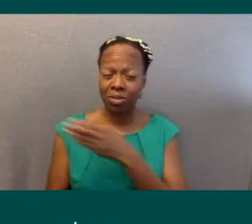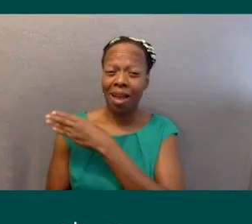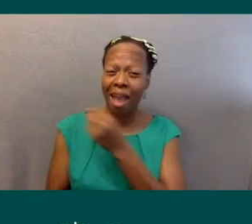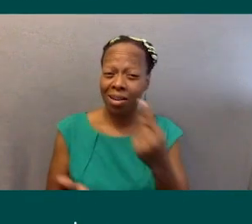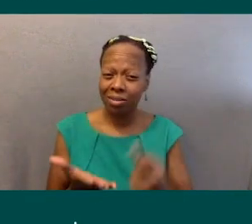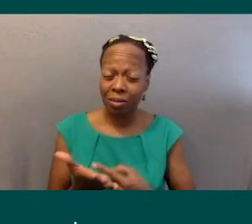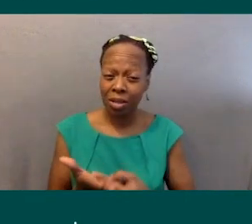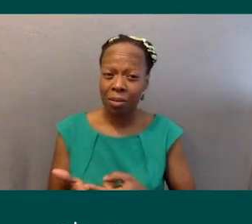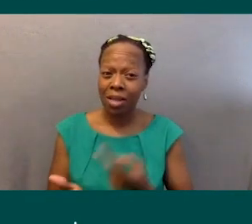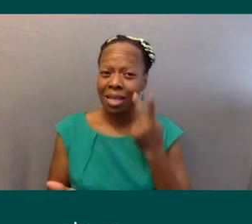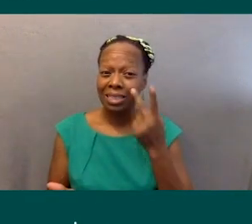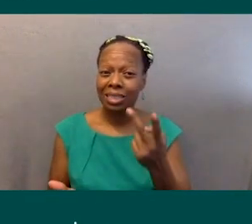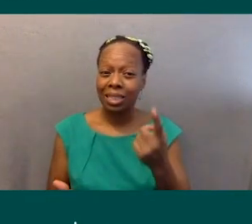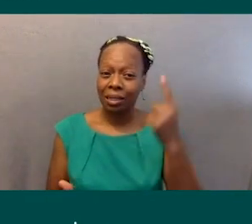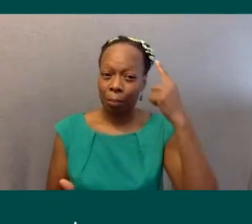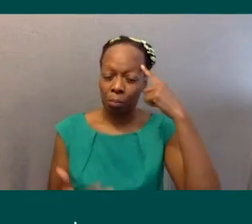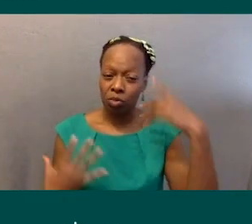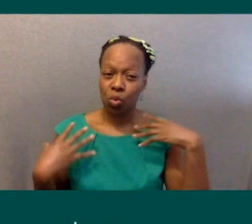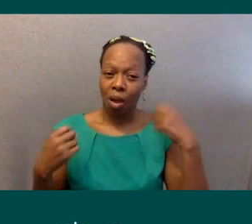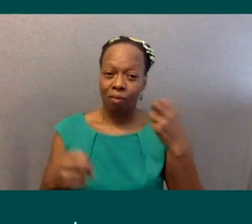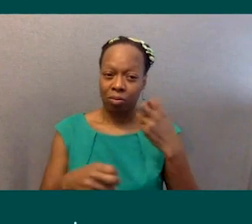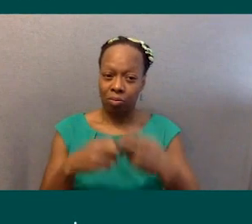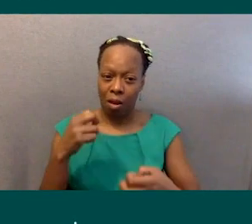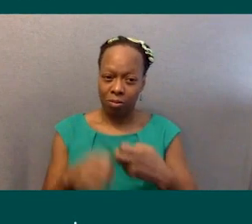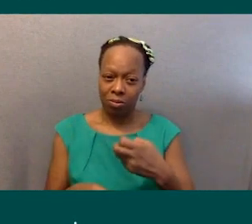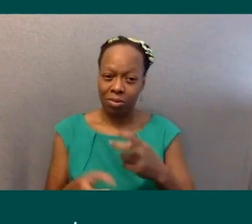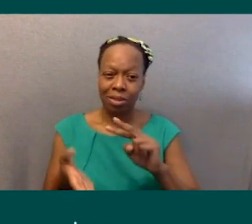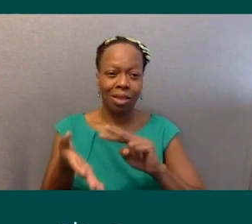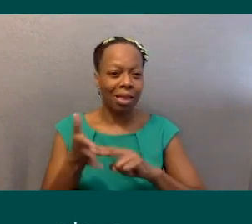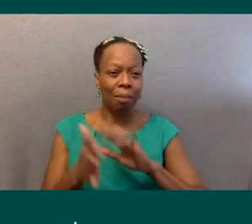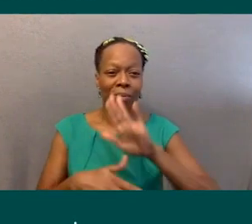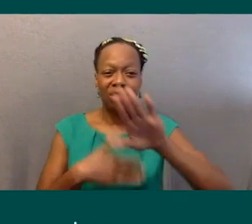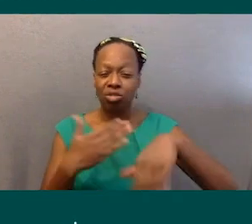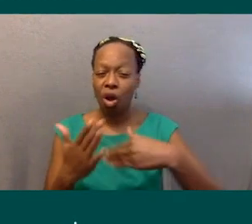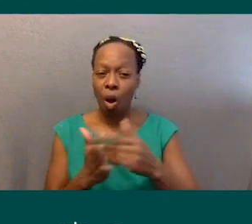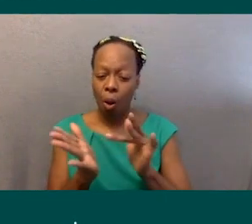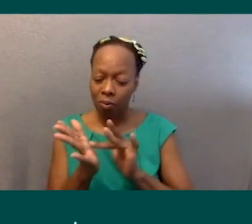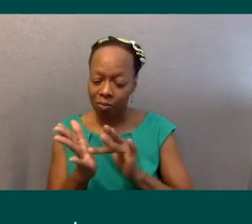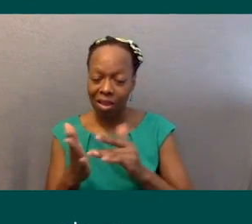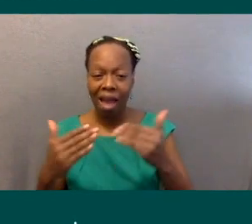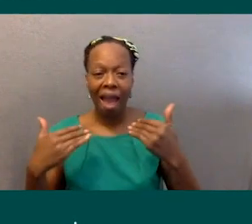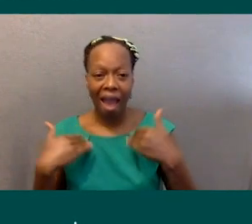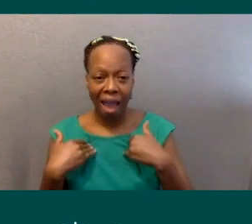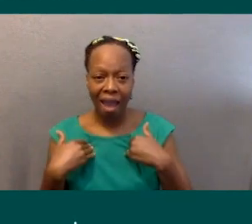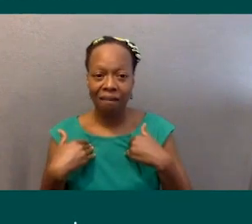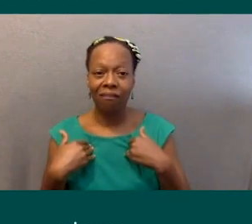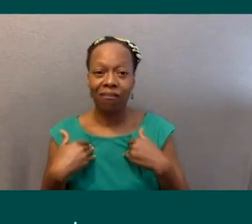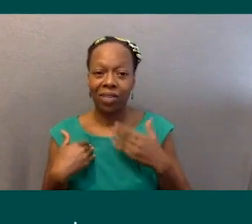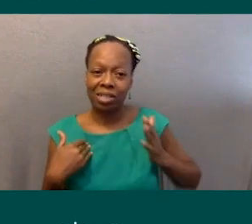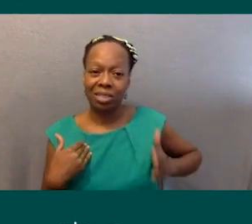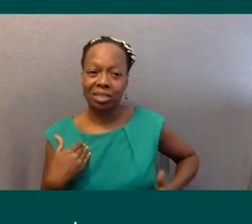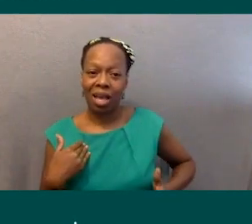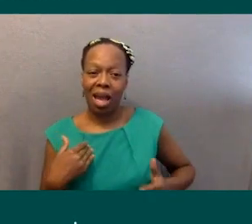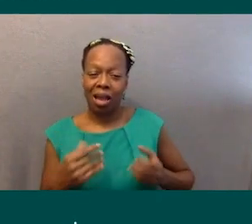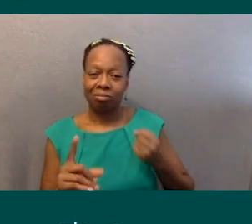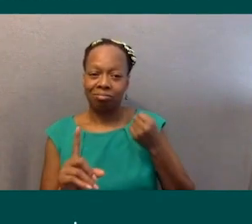also all the medication has a side effect, therefore Baclofen also has a side effect,